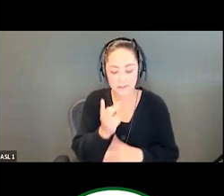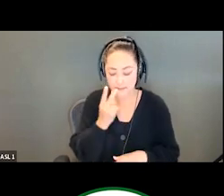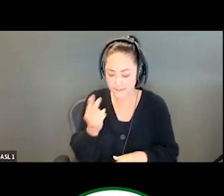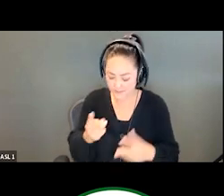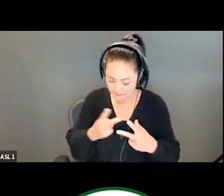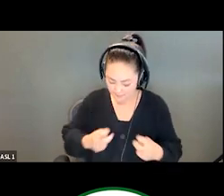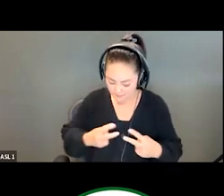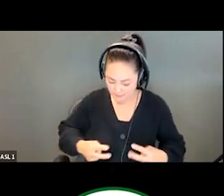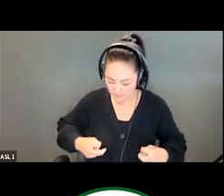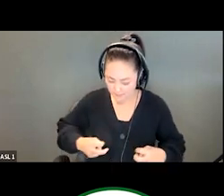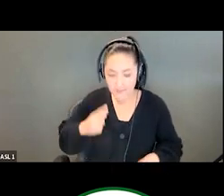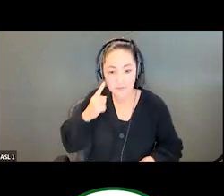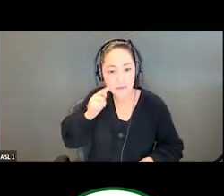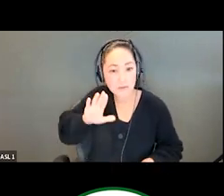To contemplate your relationship.